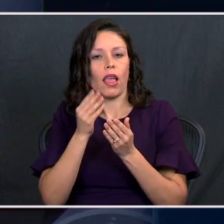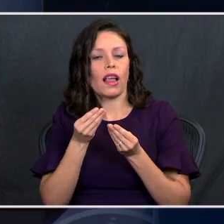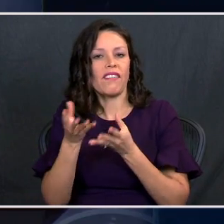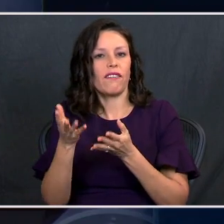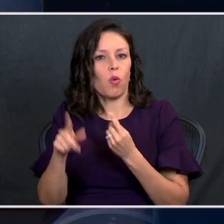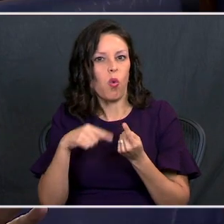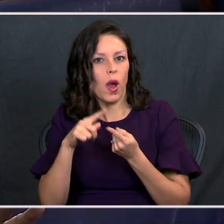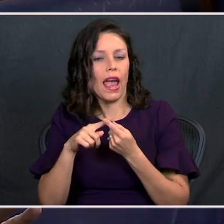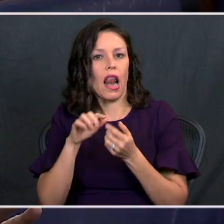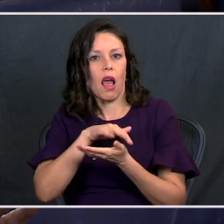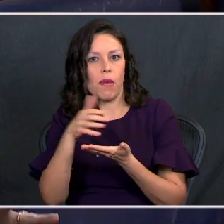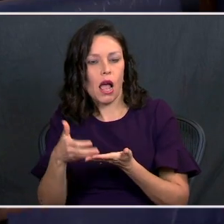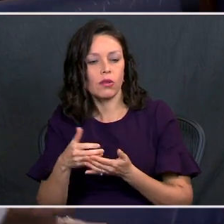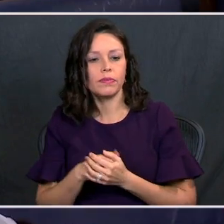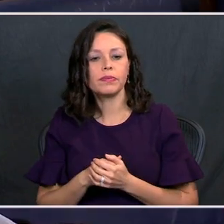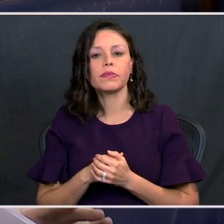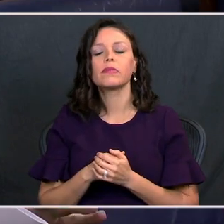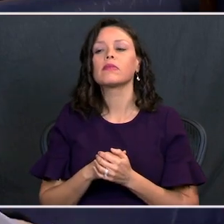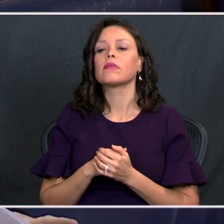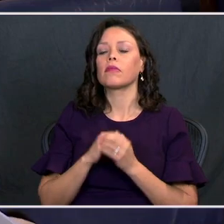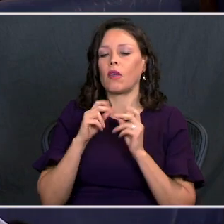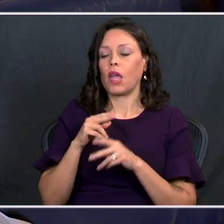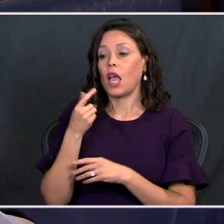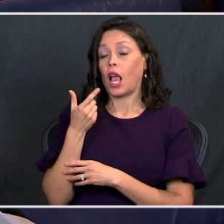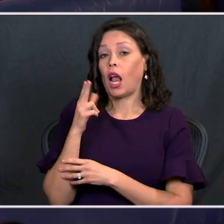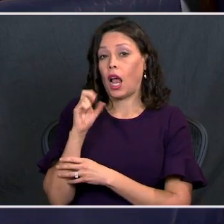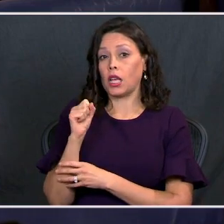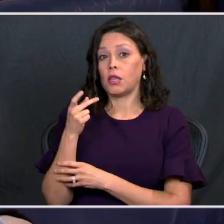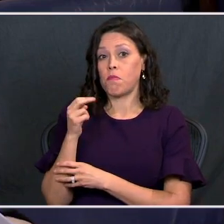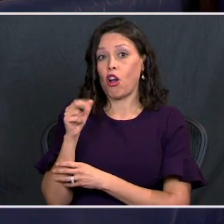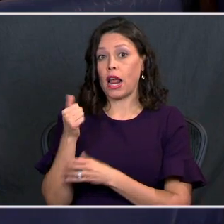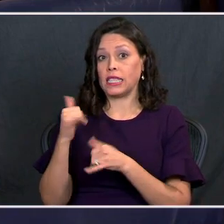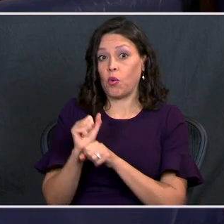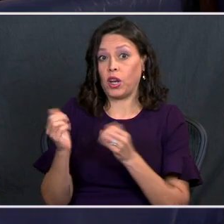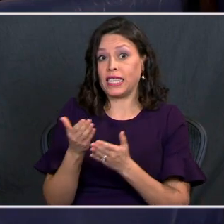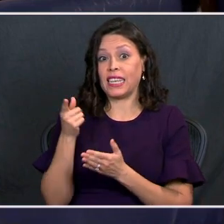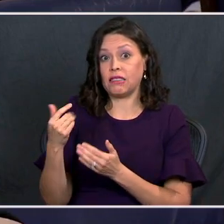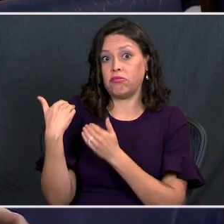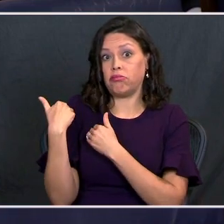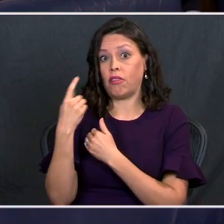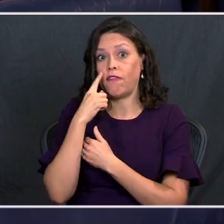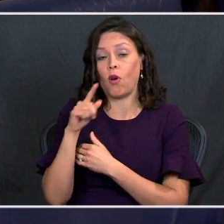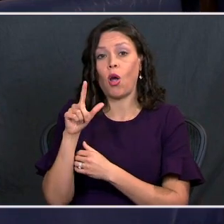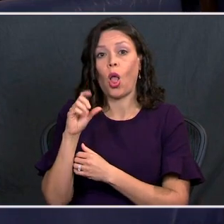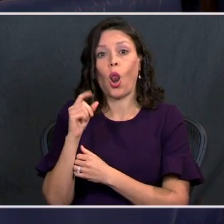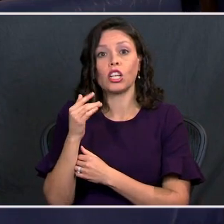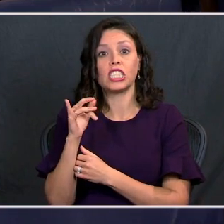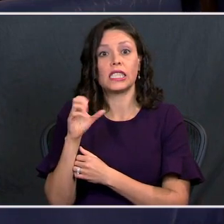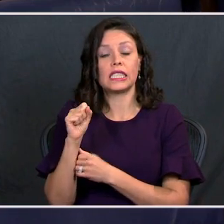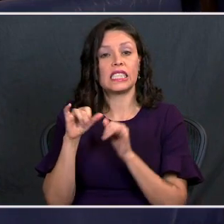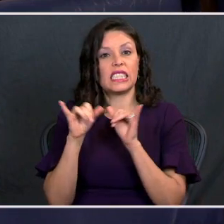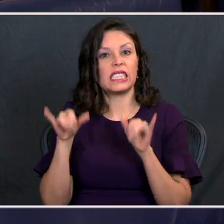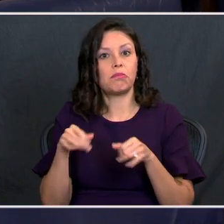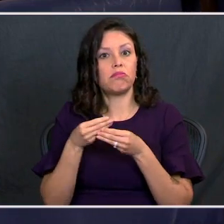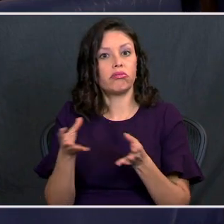The Press: But just to button this up: Gus Perna still works here, right? And he's in charge of the logistics. So could he say how much vaccine there is,